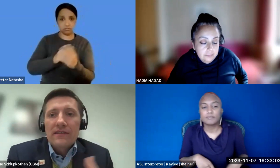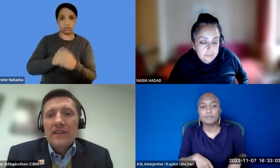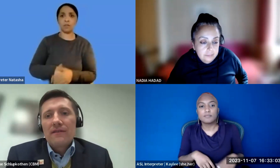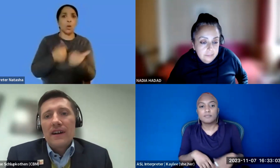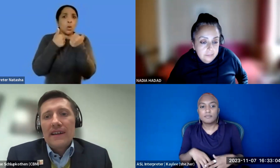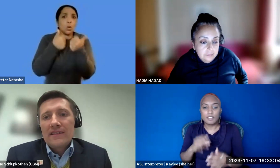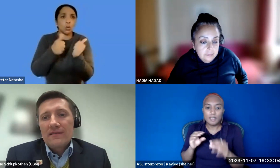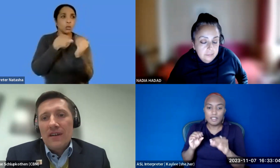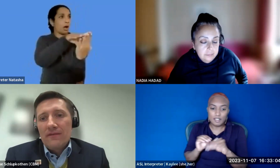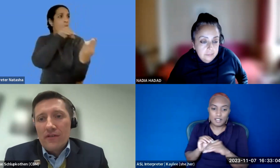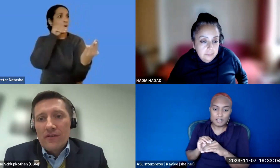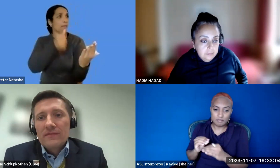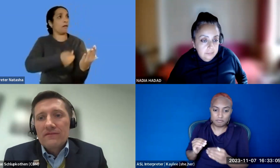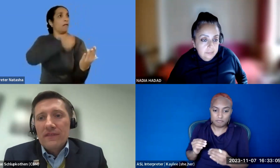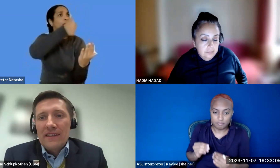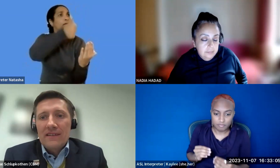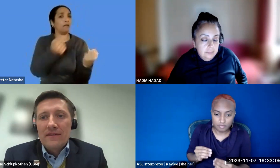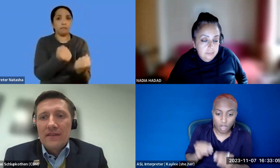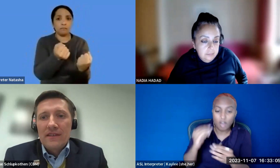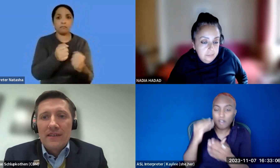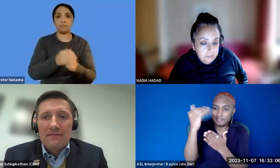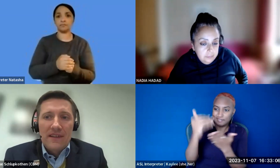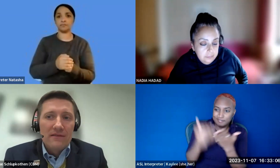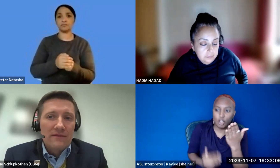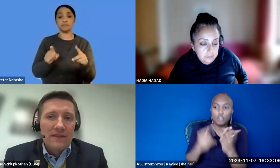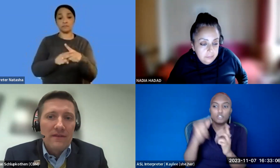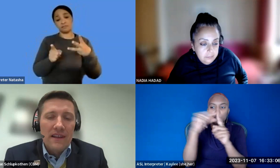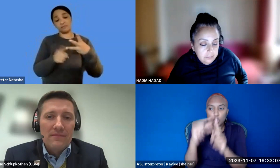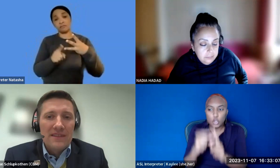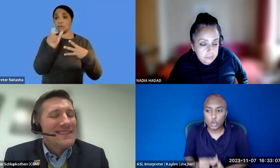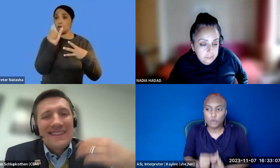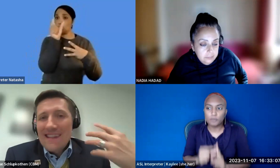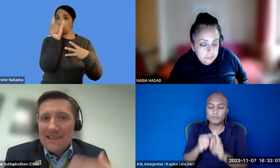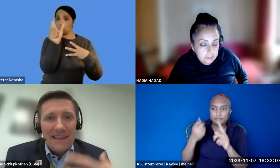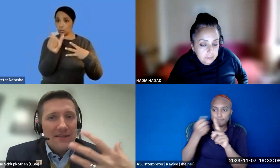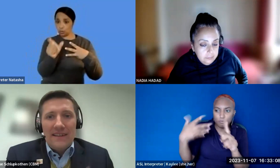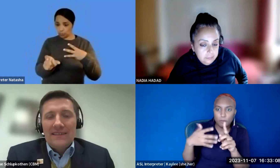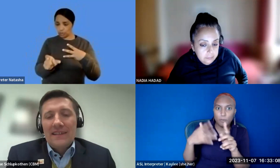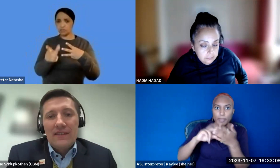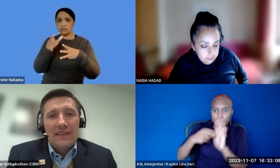a glossary of terms relative to inclusive development, etc.